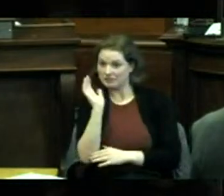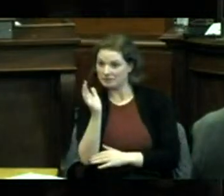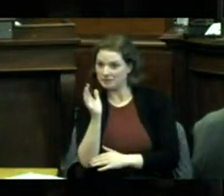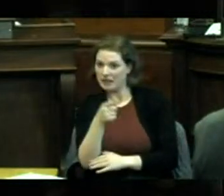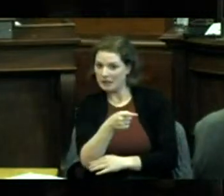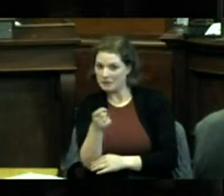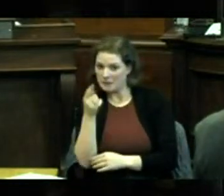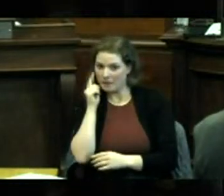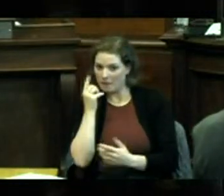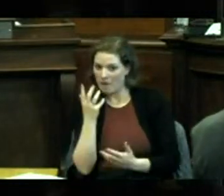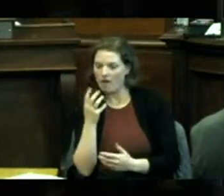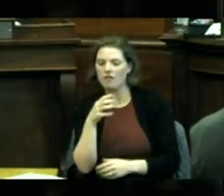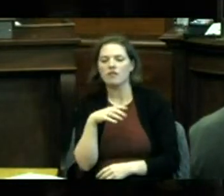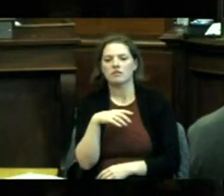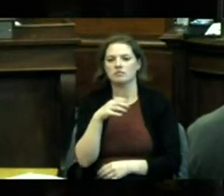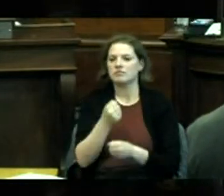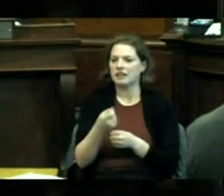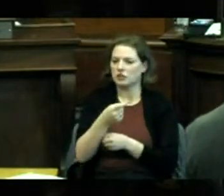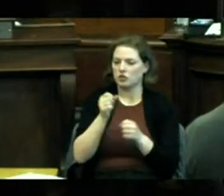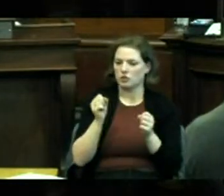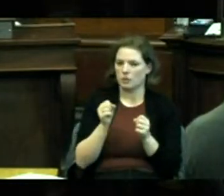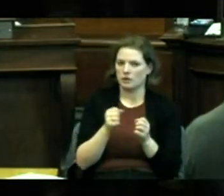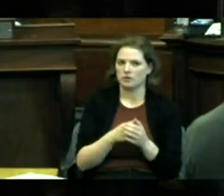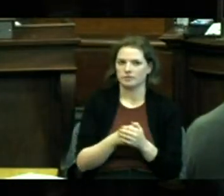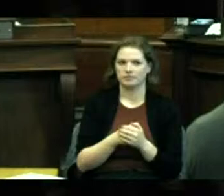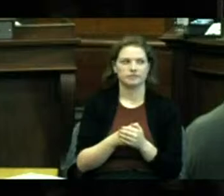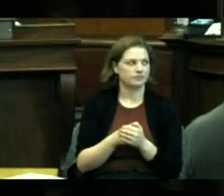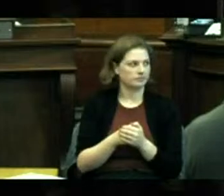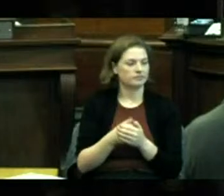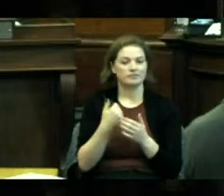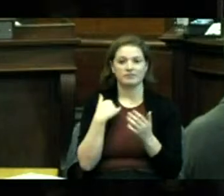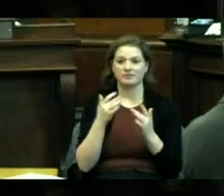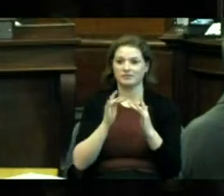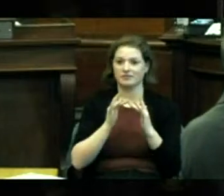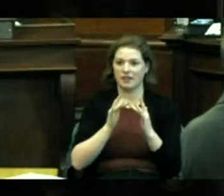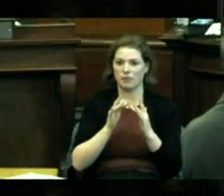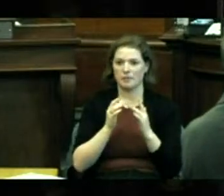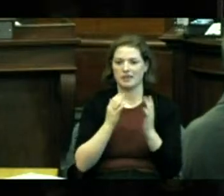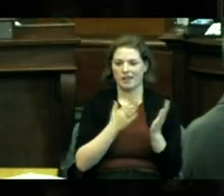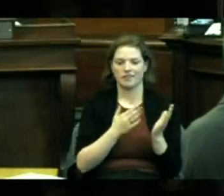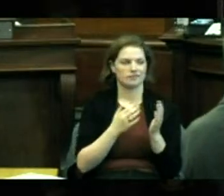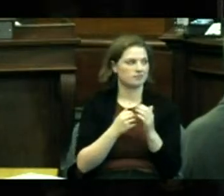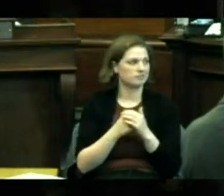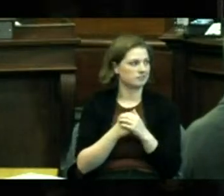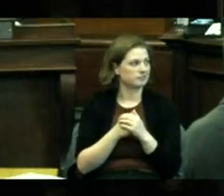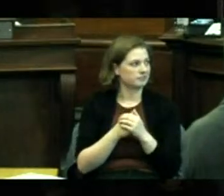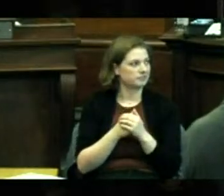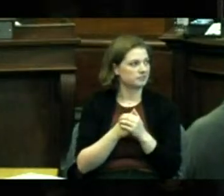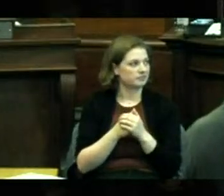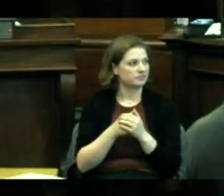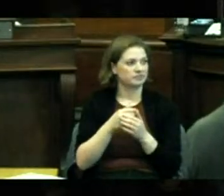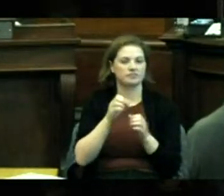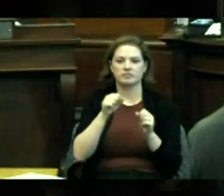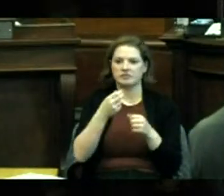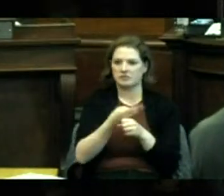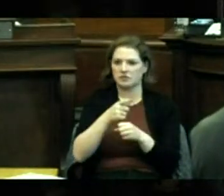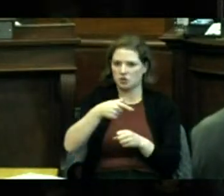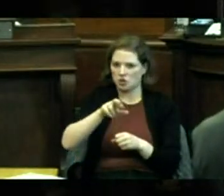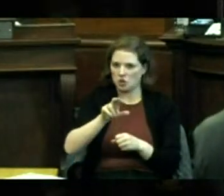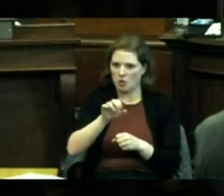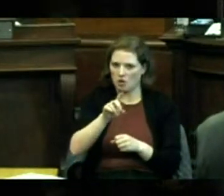option. So it'll be a busy year.